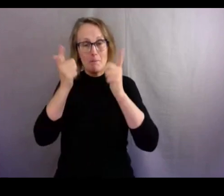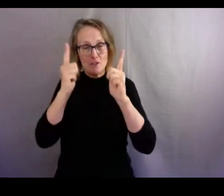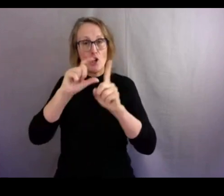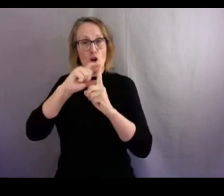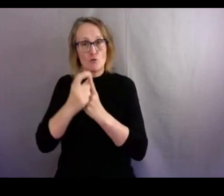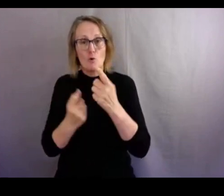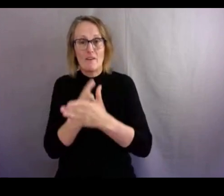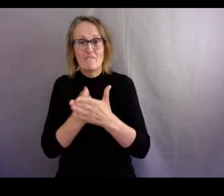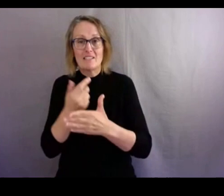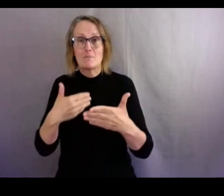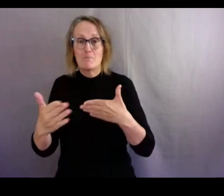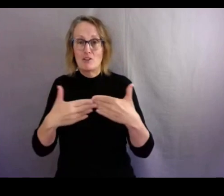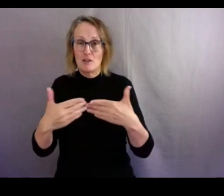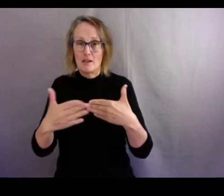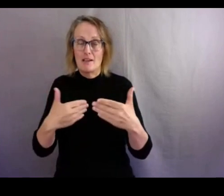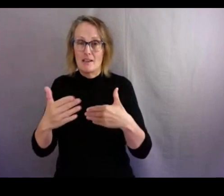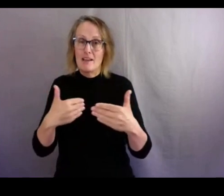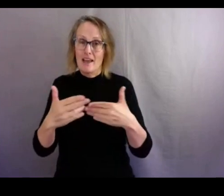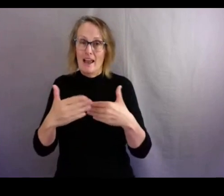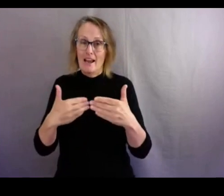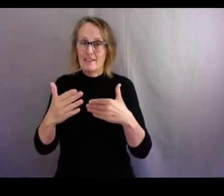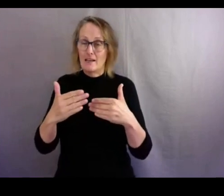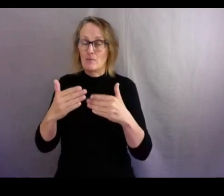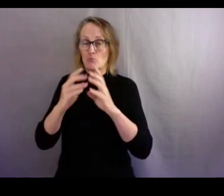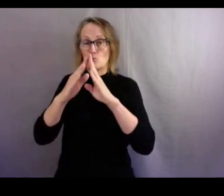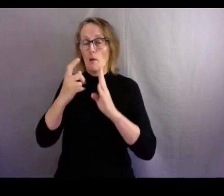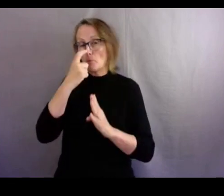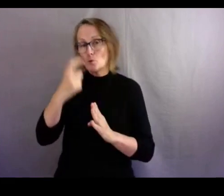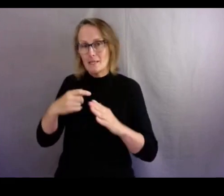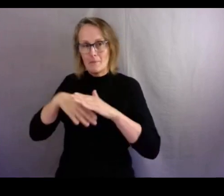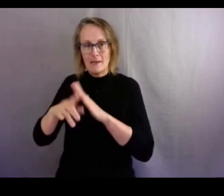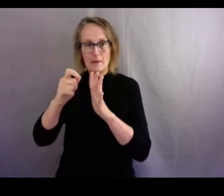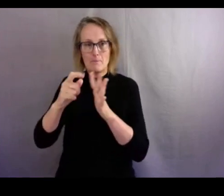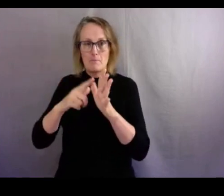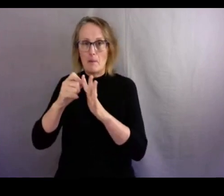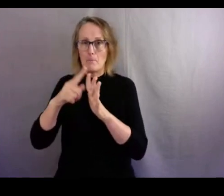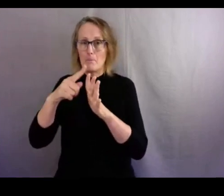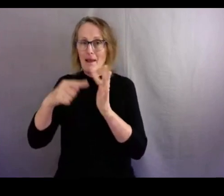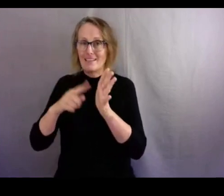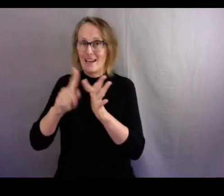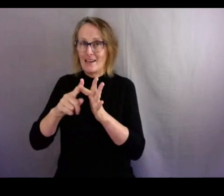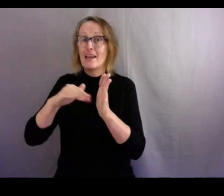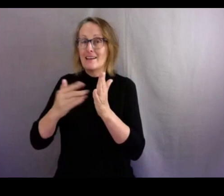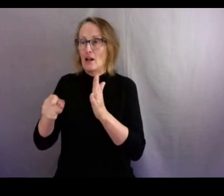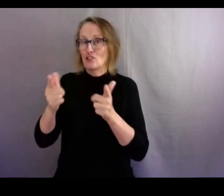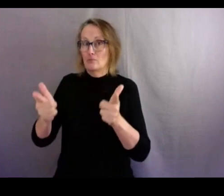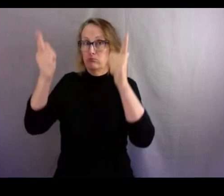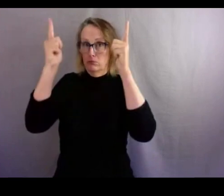at the Maison de la Culture in Papeete. Vaiana is now head of the traditional crafts department within the government of French Polynesia.